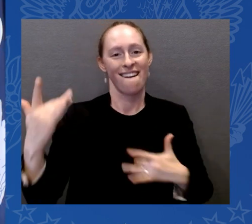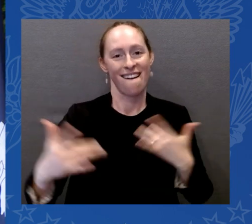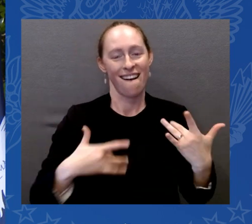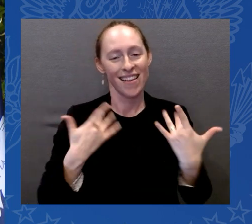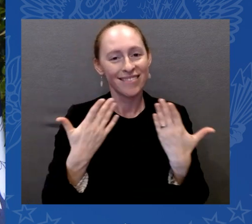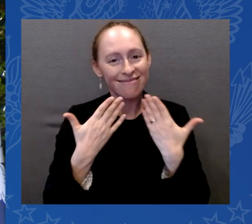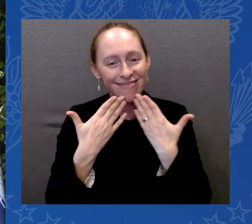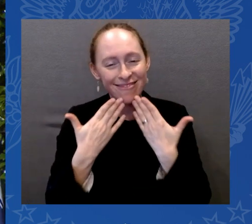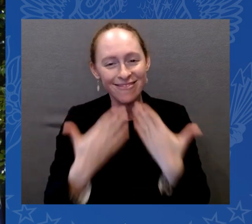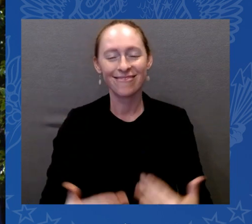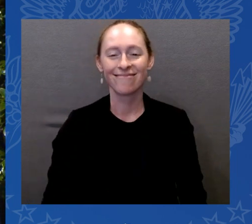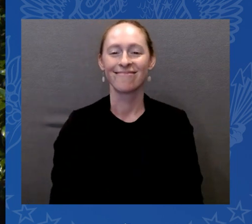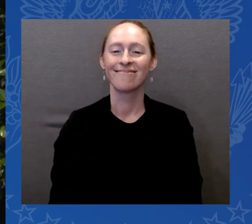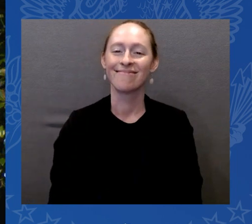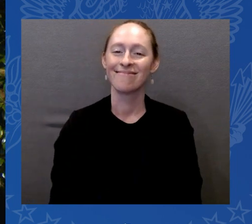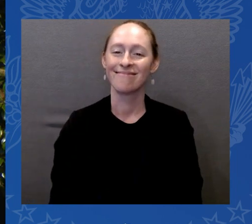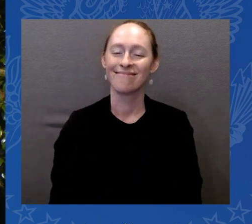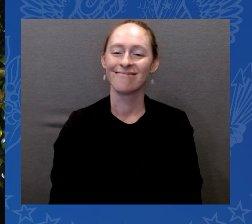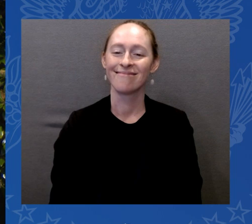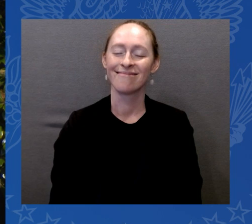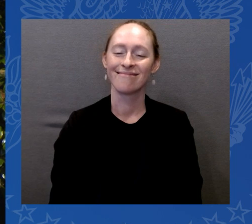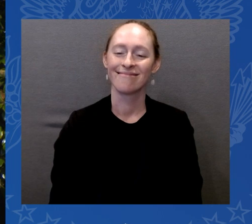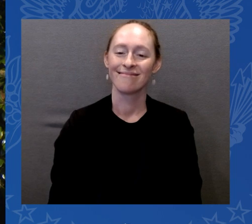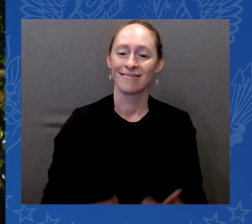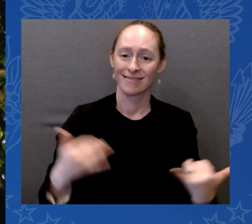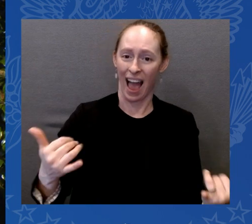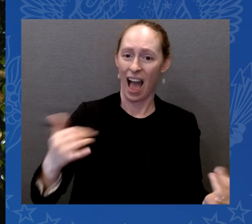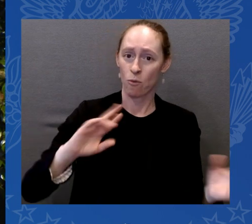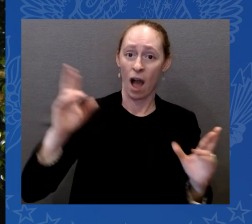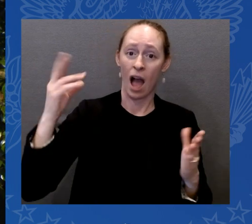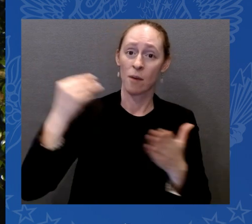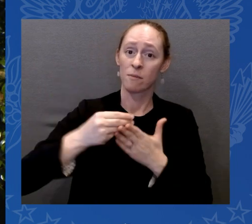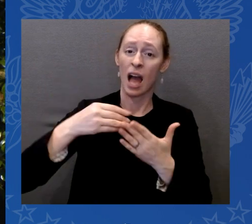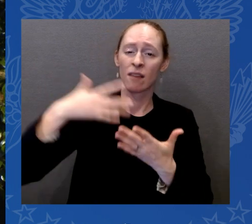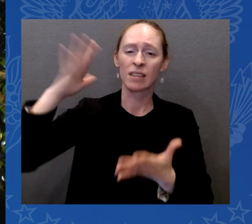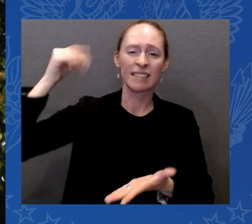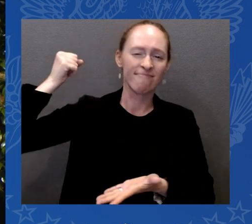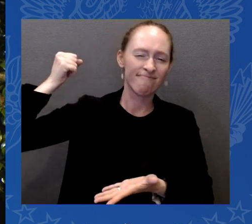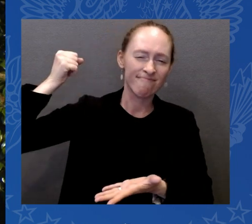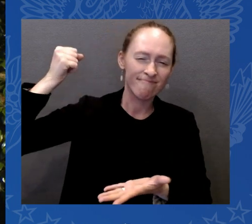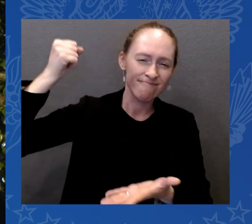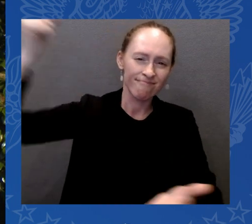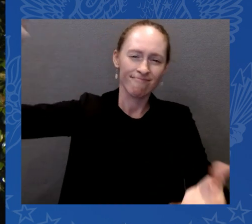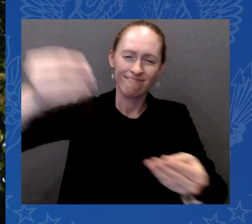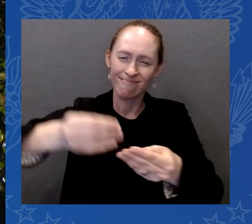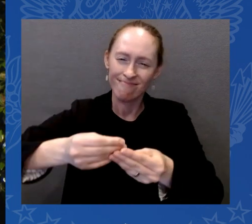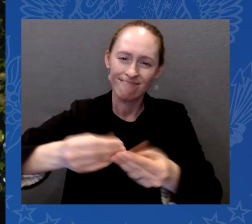to reshape this nation's -- this nation's infrastructure. The CHIPS and Science Act and the PACT